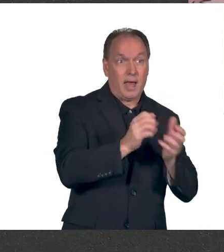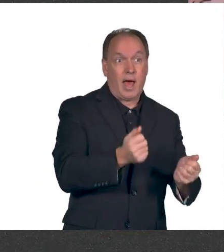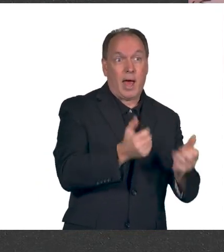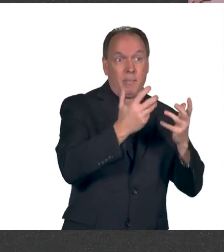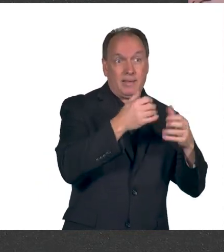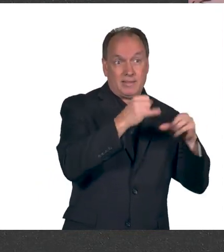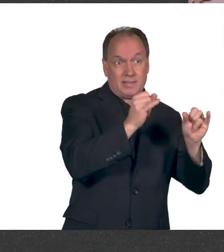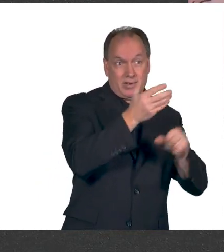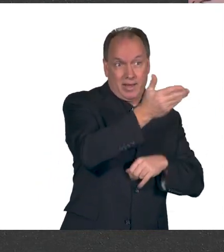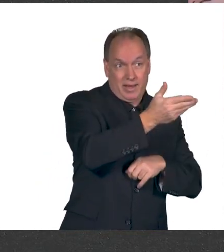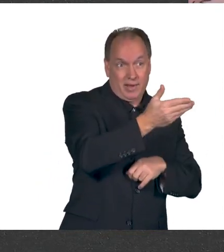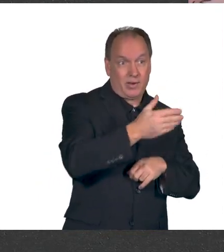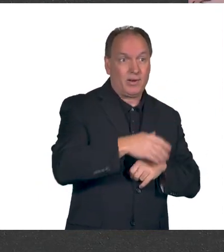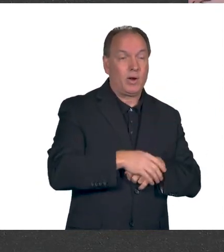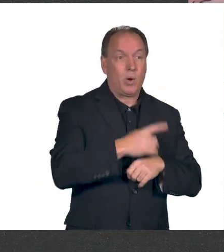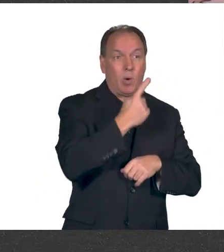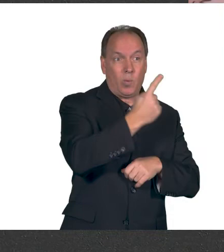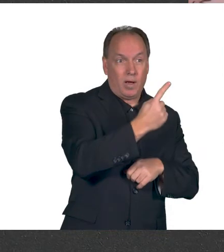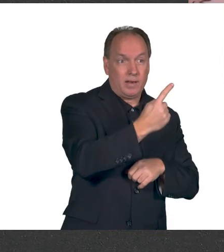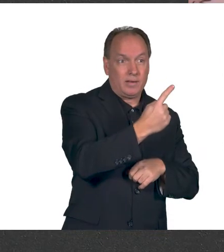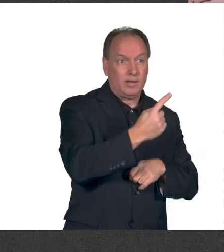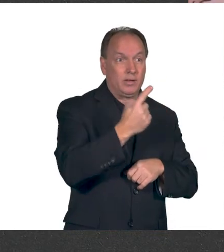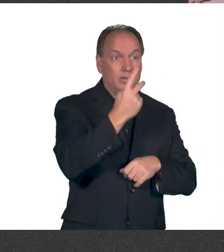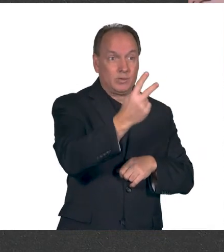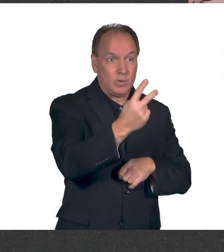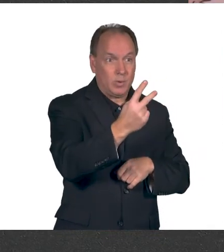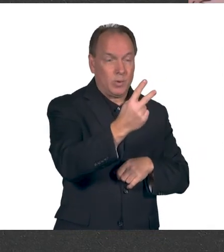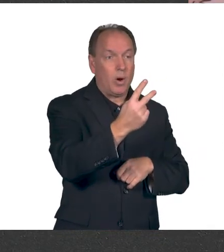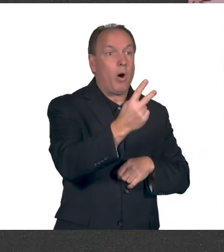Let's count how many are still here? One, two.